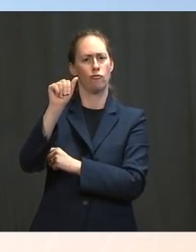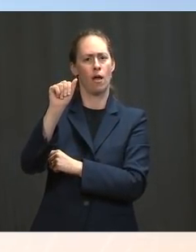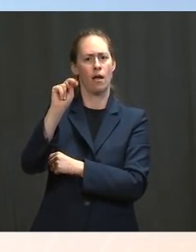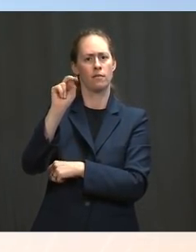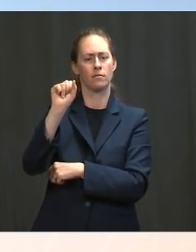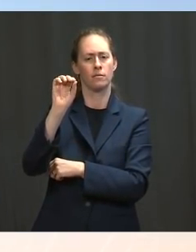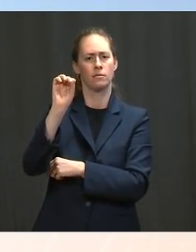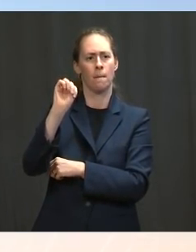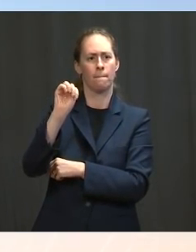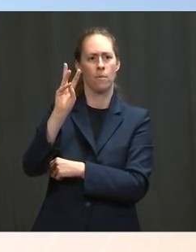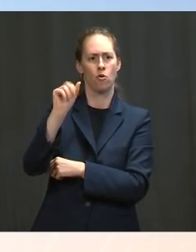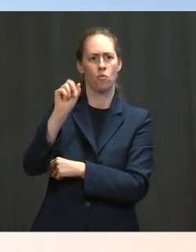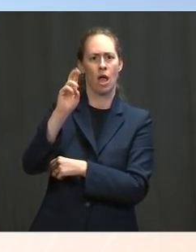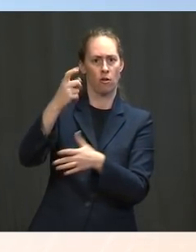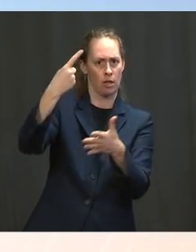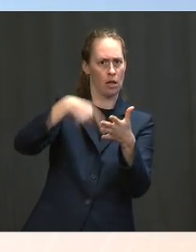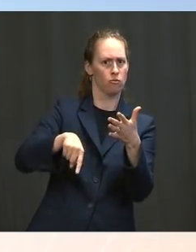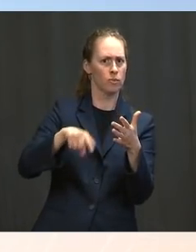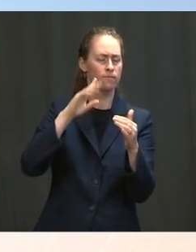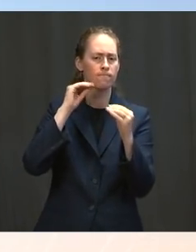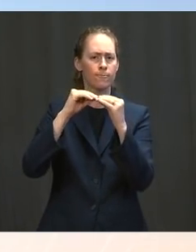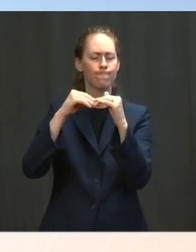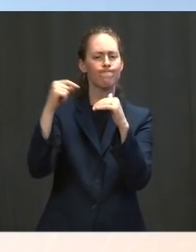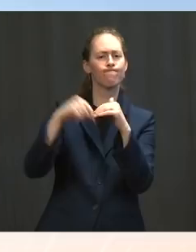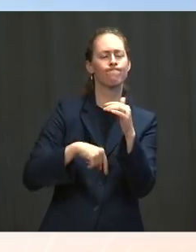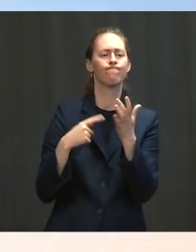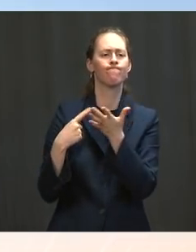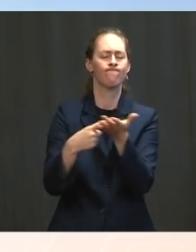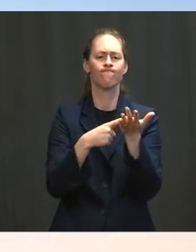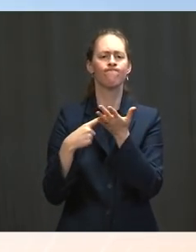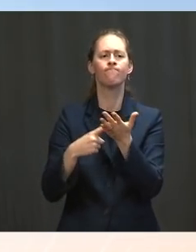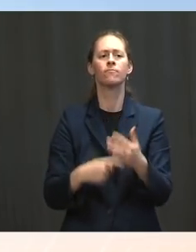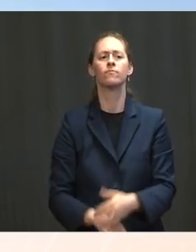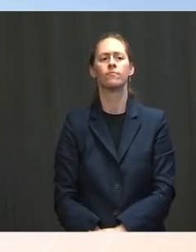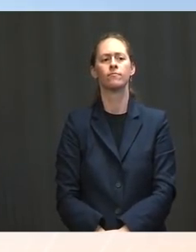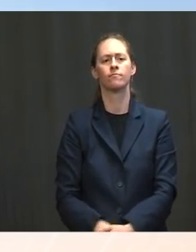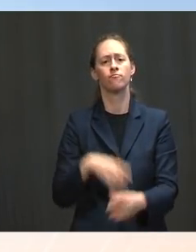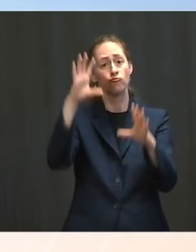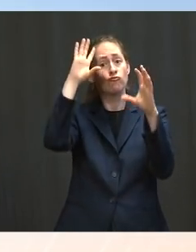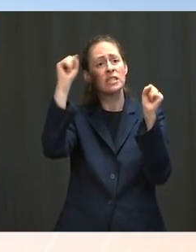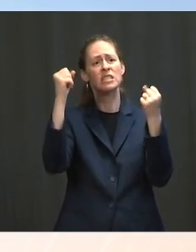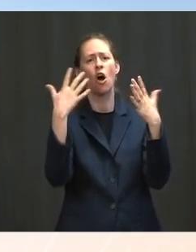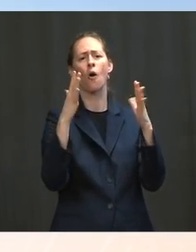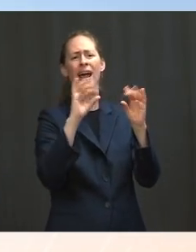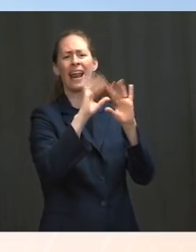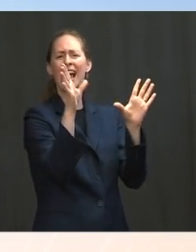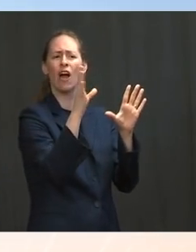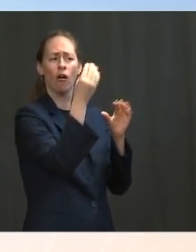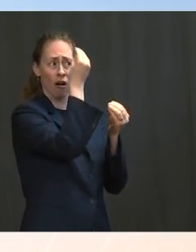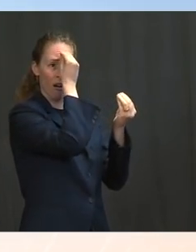that these officials are sending. As the President made clear to President Putin when they met, if the Russian government cannot